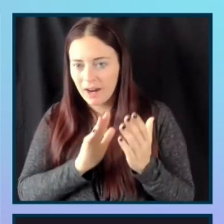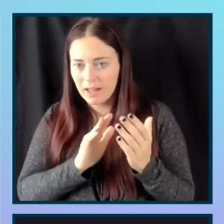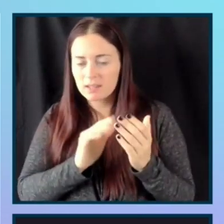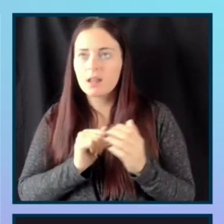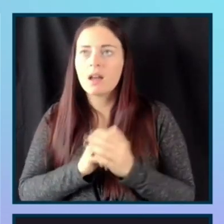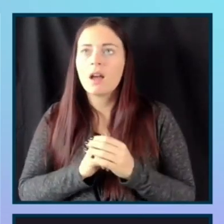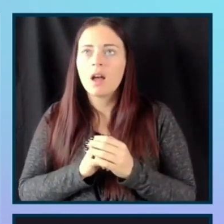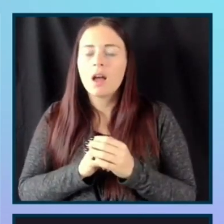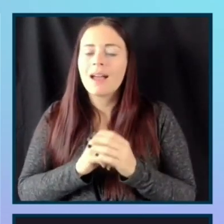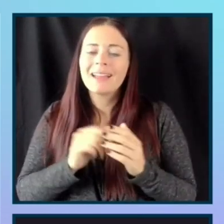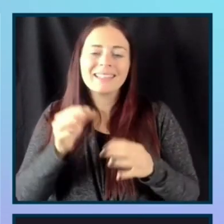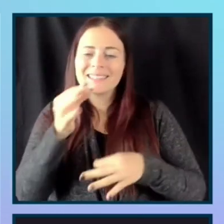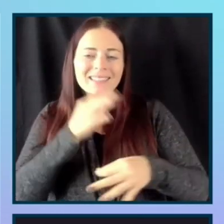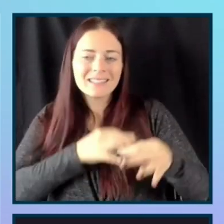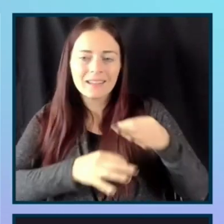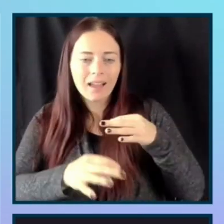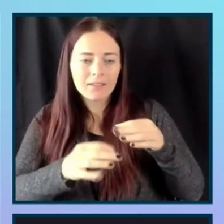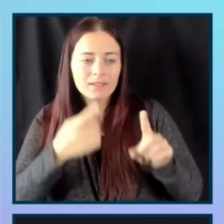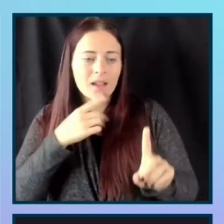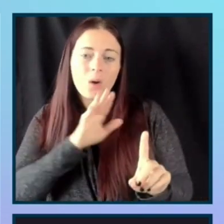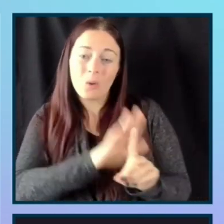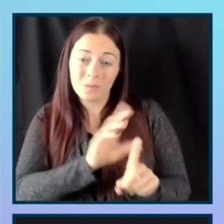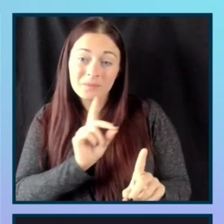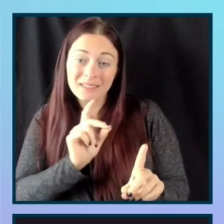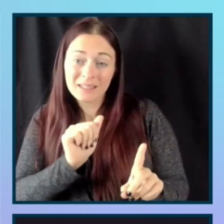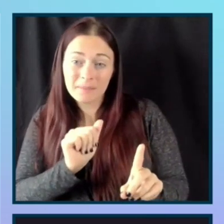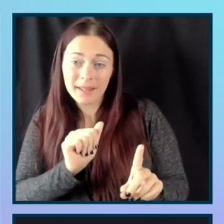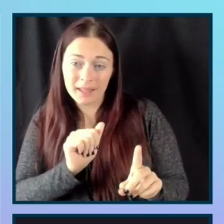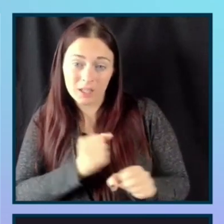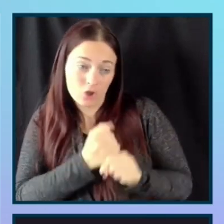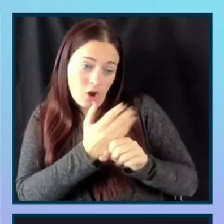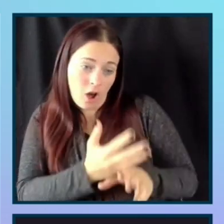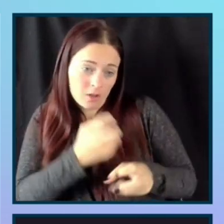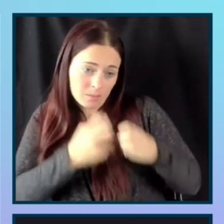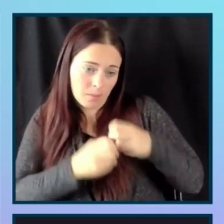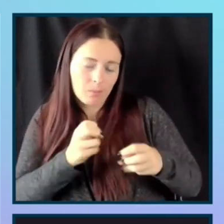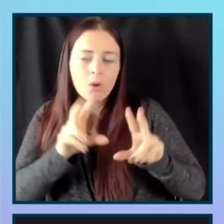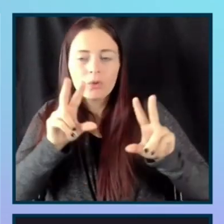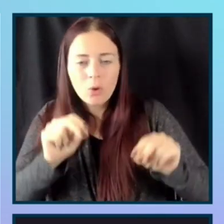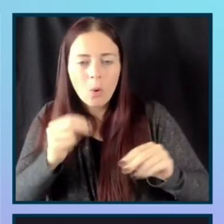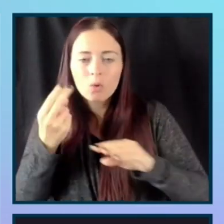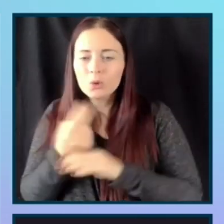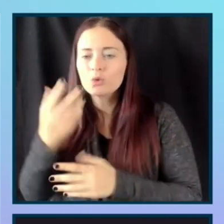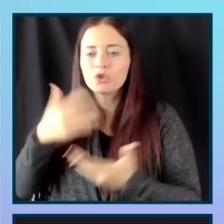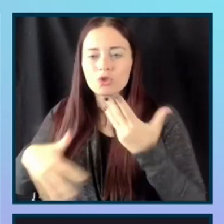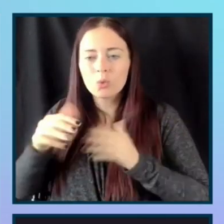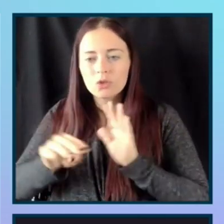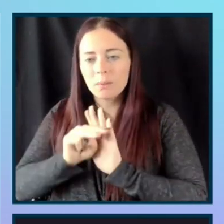What's the barrier, and how do we fix the barrier? And review that regularly. Is the taxonomy correct?